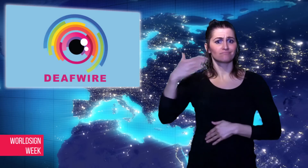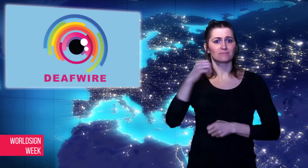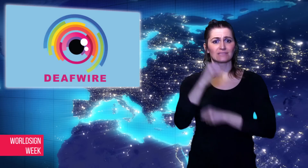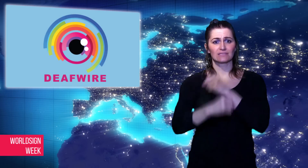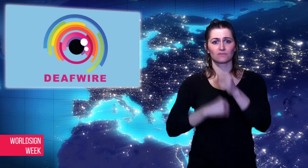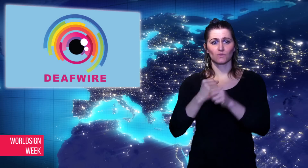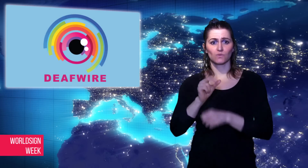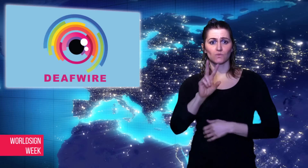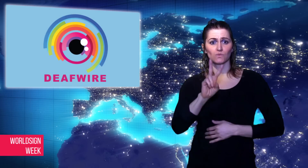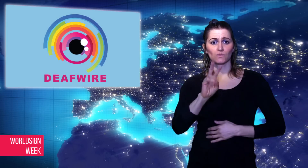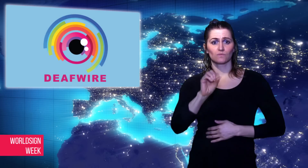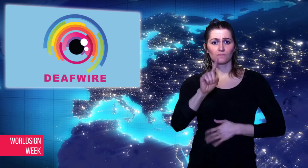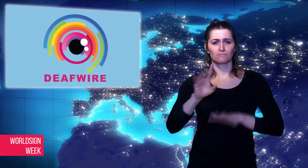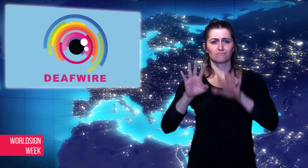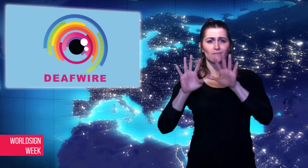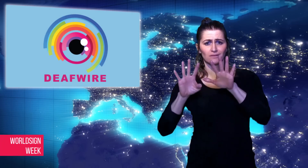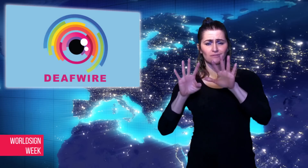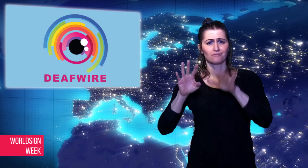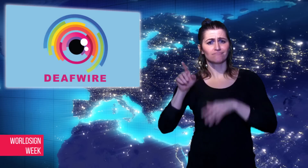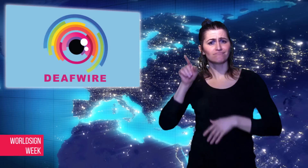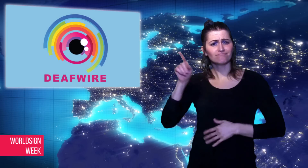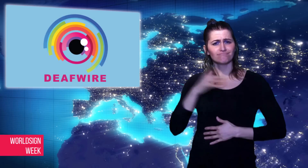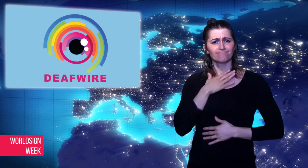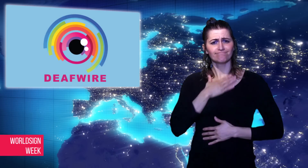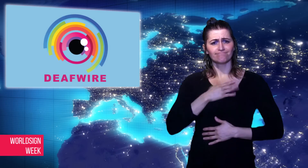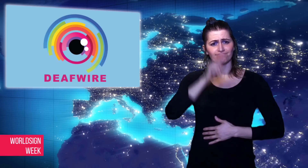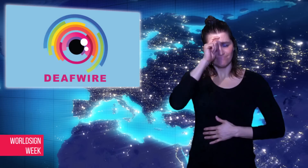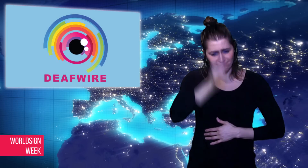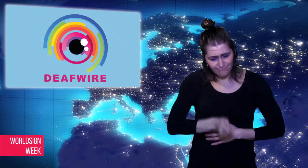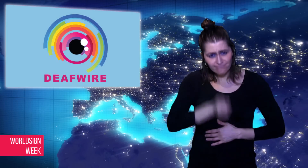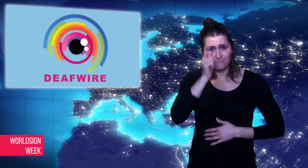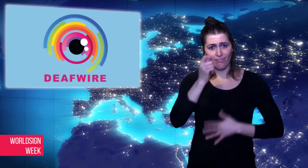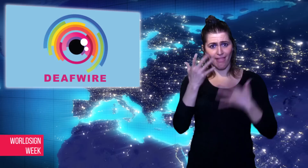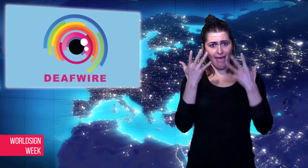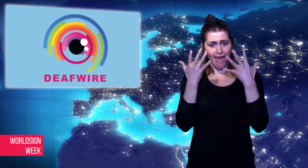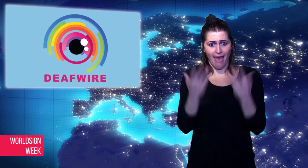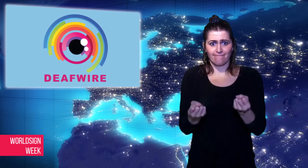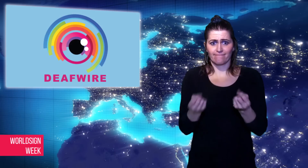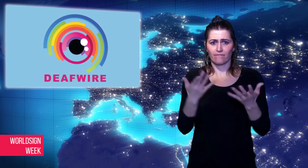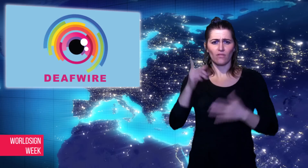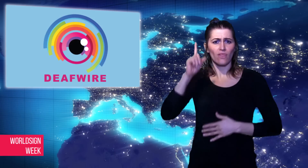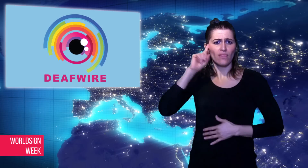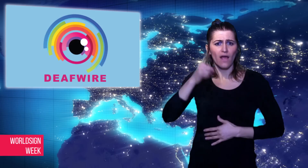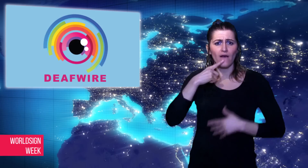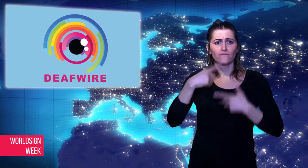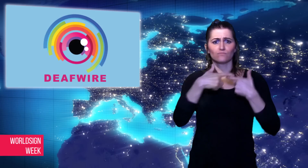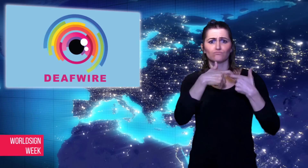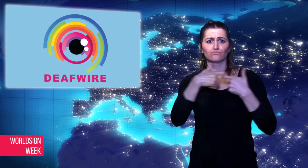got a brother who can't hear or talk, so I